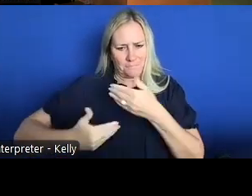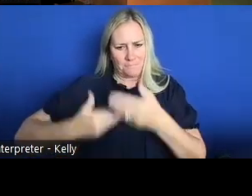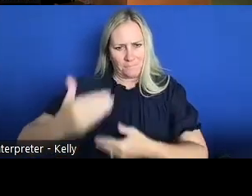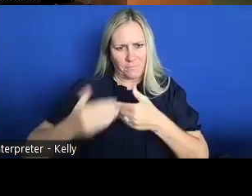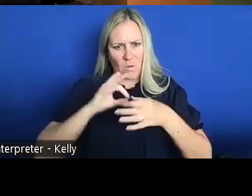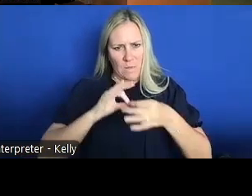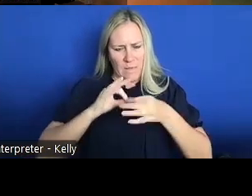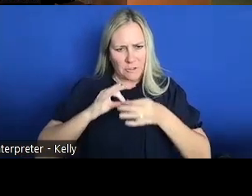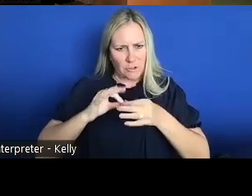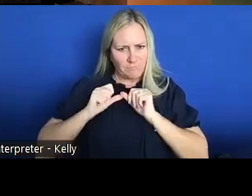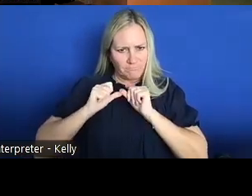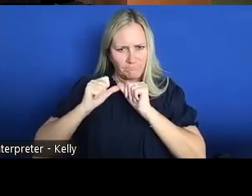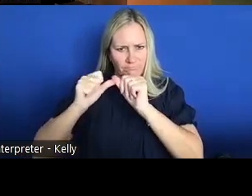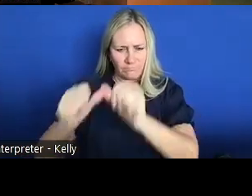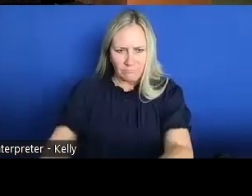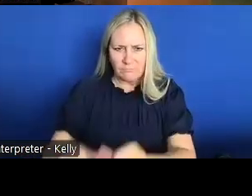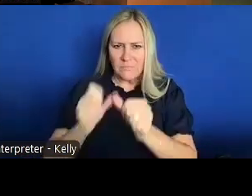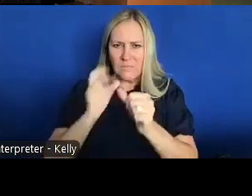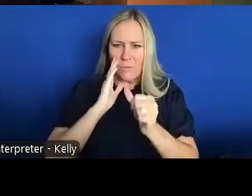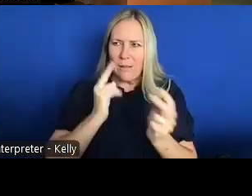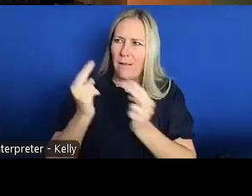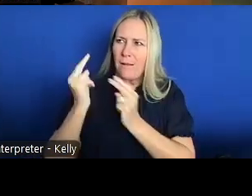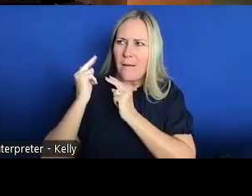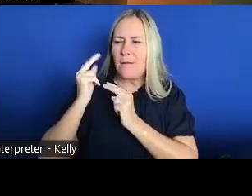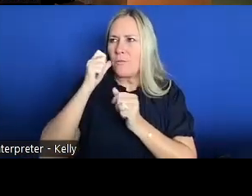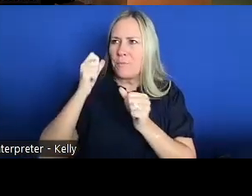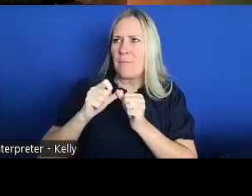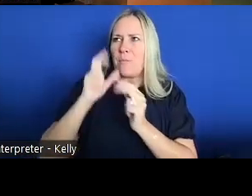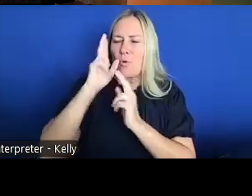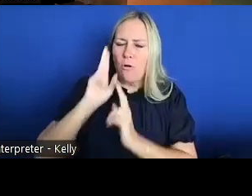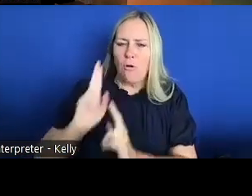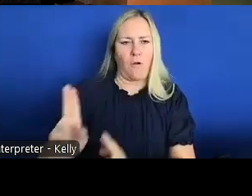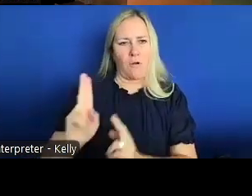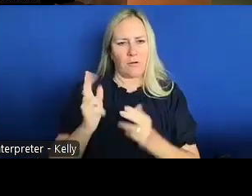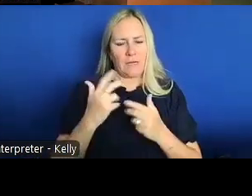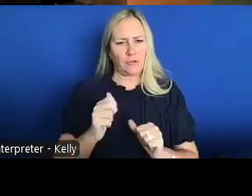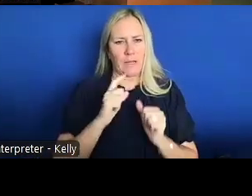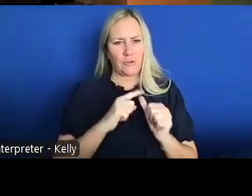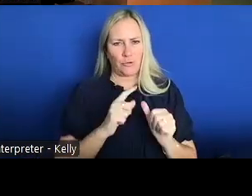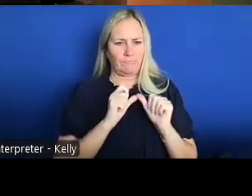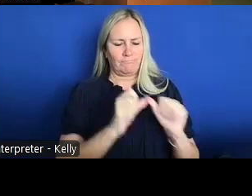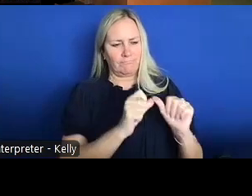remember honoring and trying to go forward in other relationships and other things you do